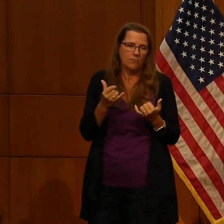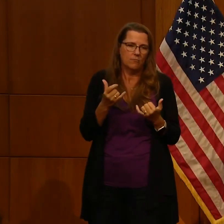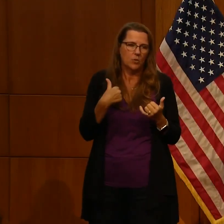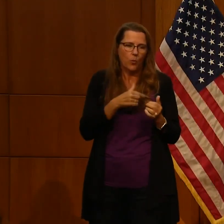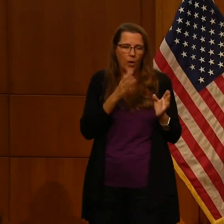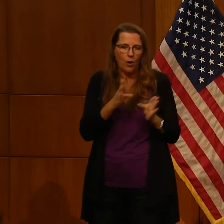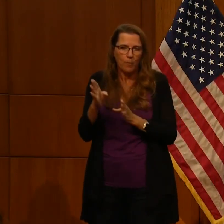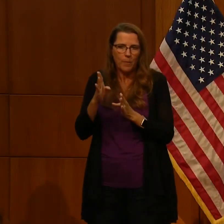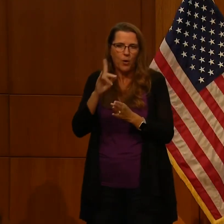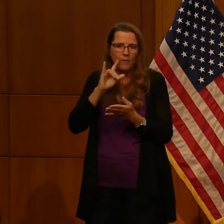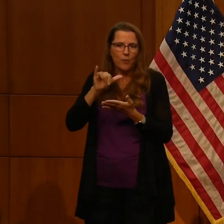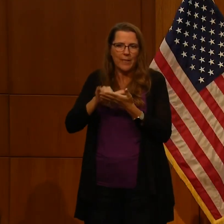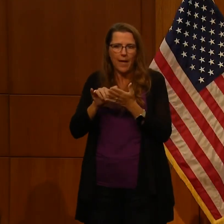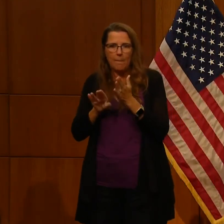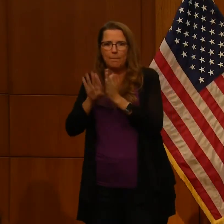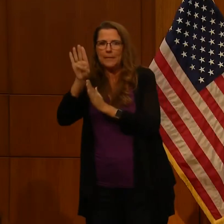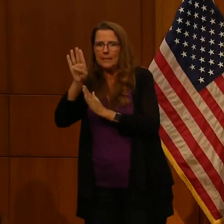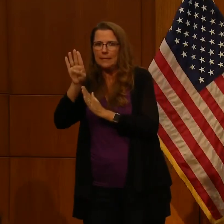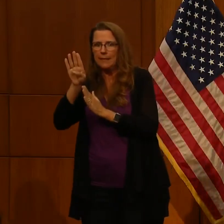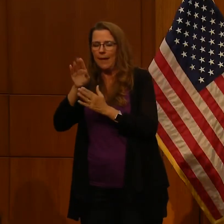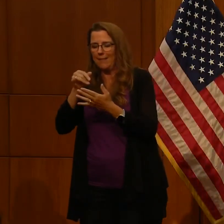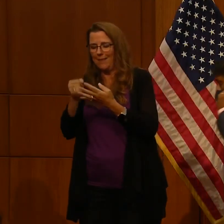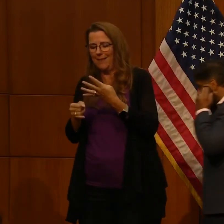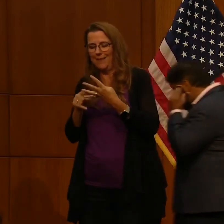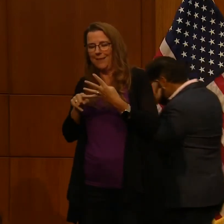PREPARING FOR THAT FOR THAT.